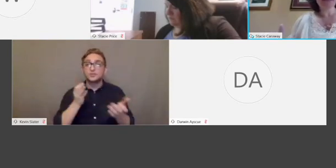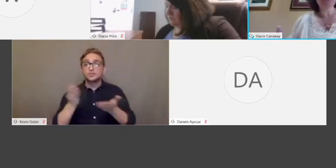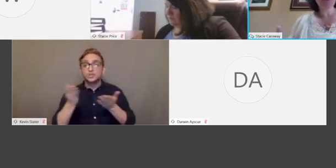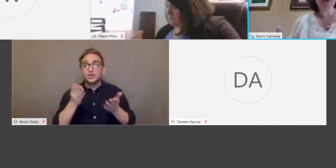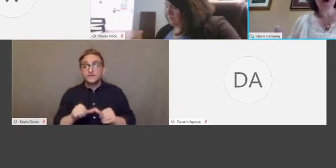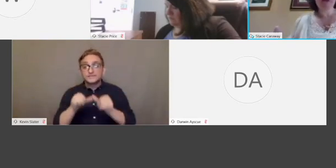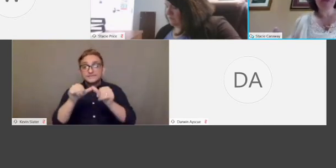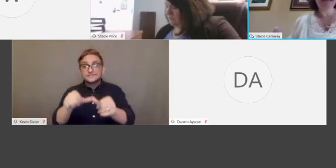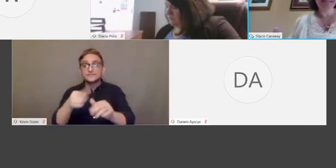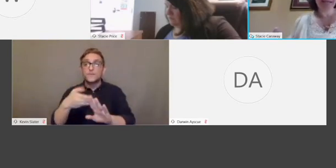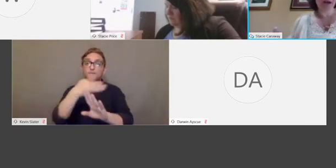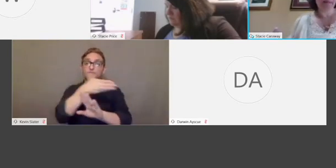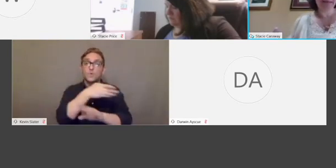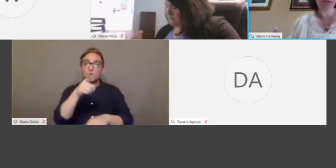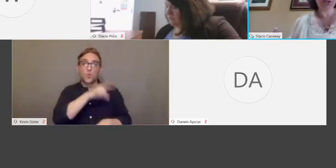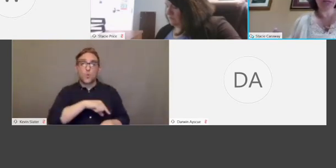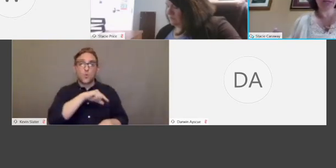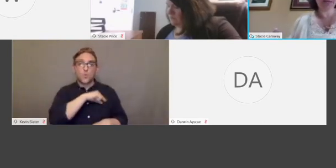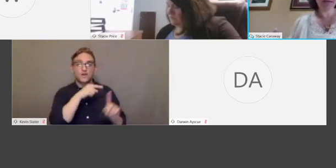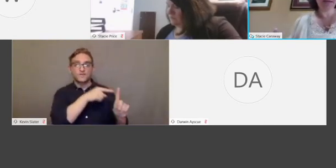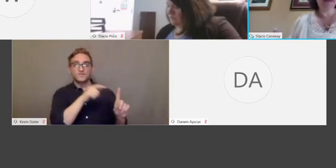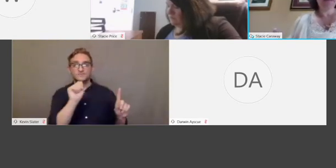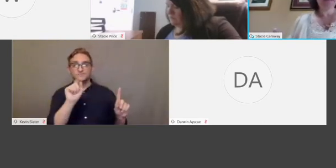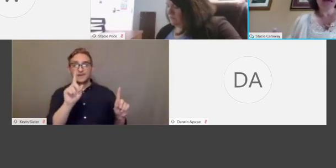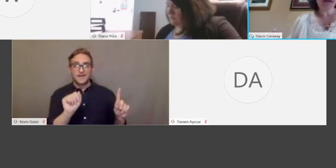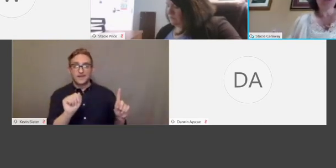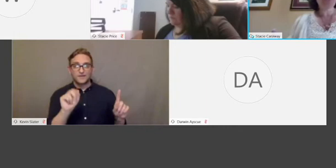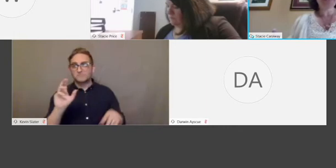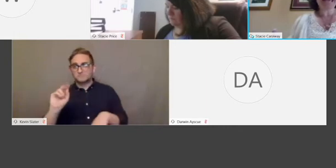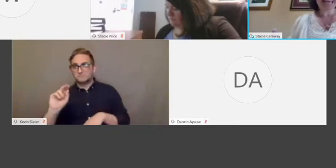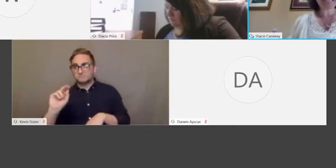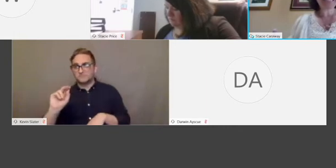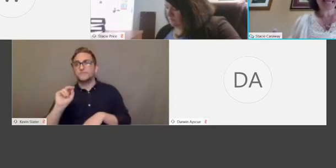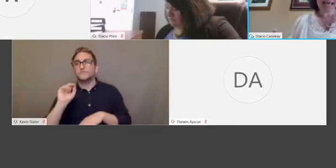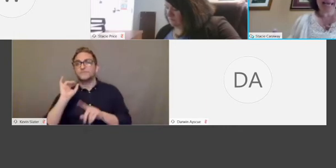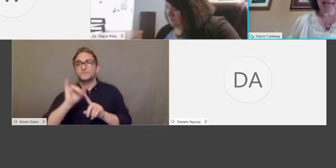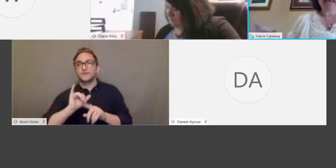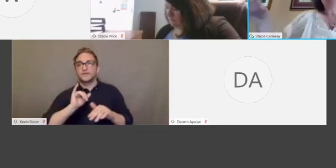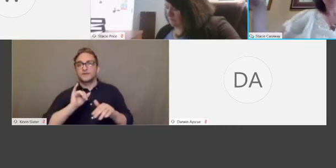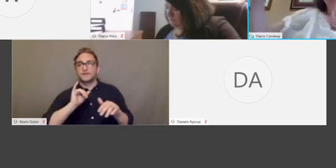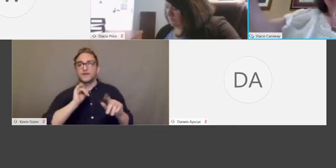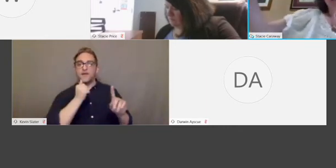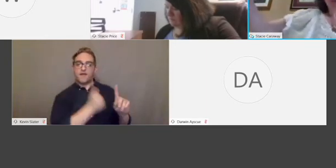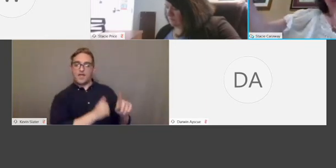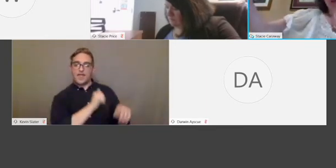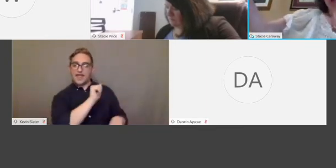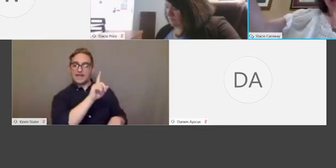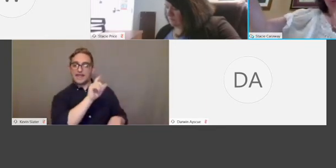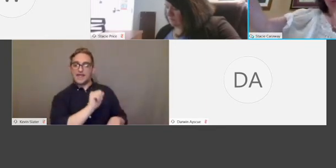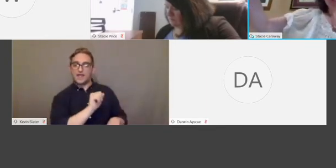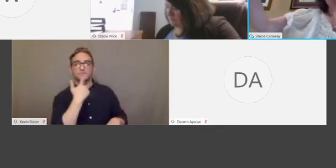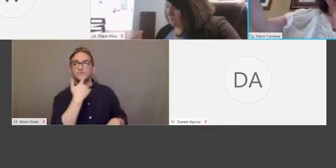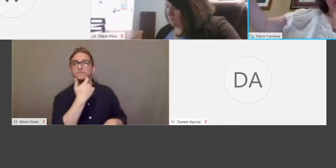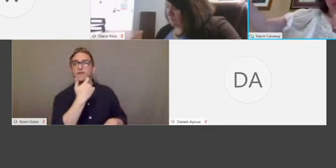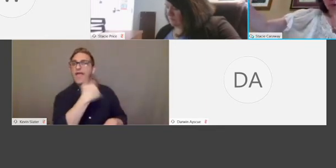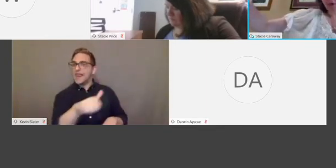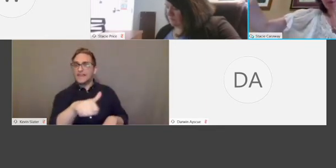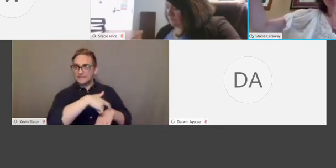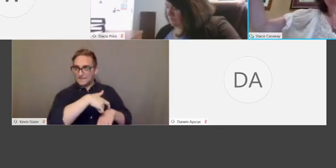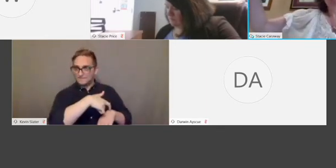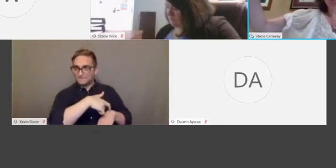allows you to be qualified to get an accommodation under the ADA but the FMLA there is a service